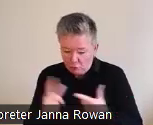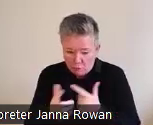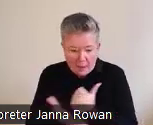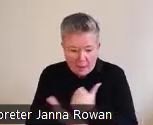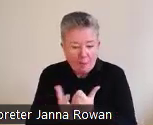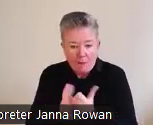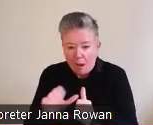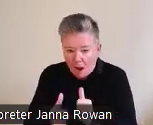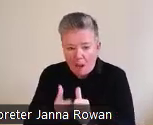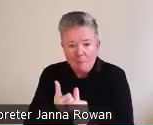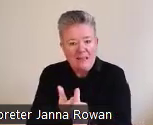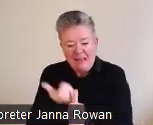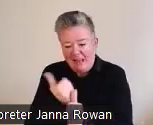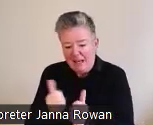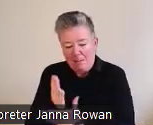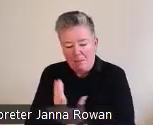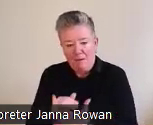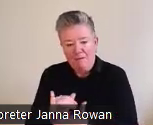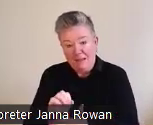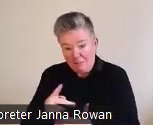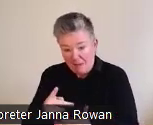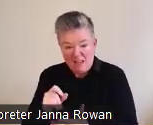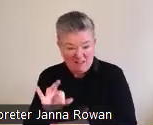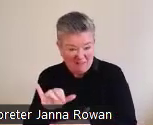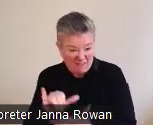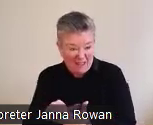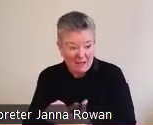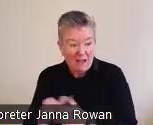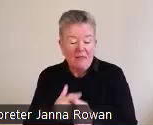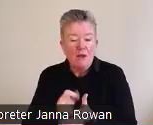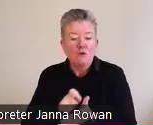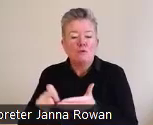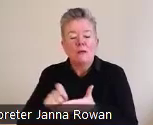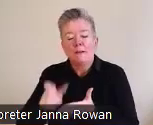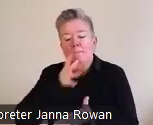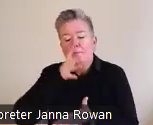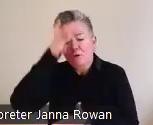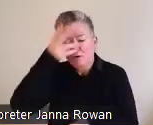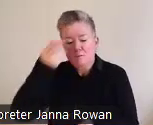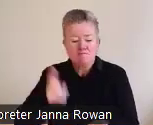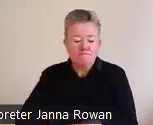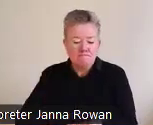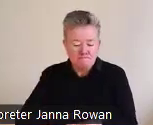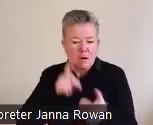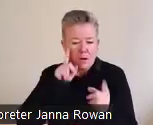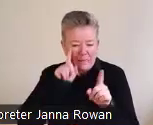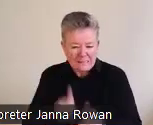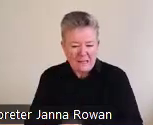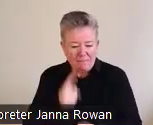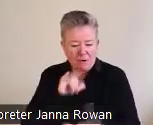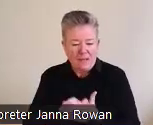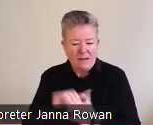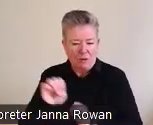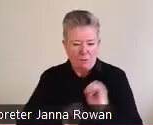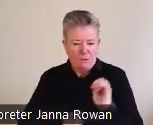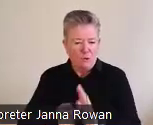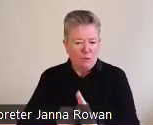update any part of the IEP, written parental consent for that evaluation is required.